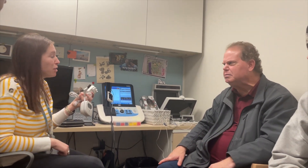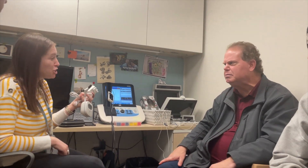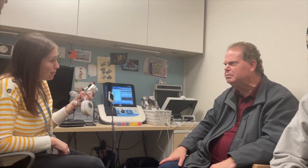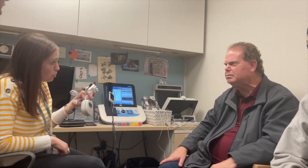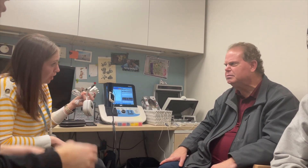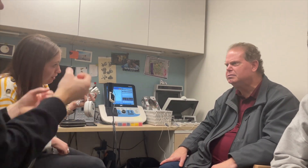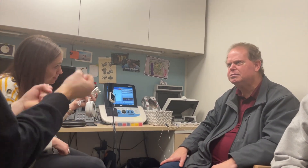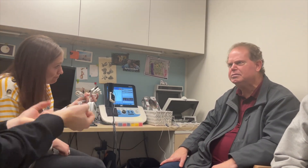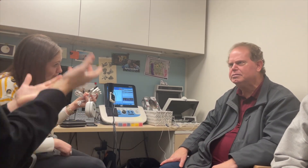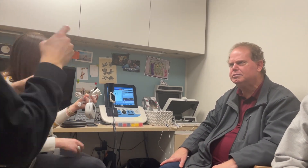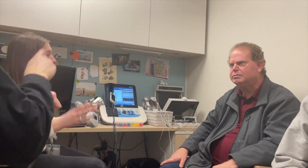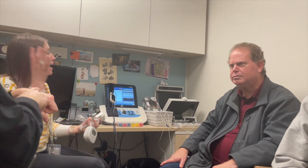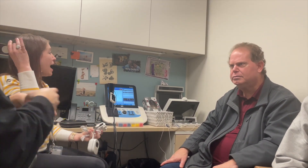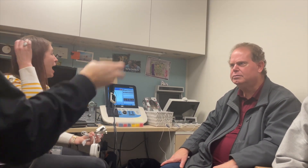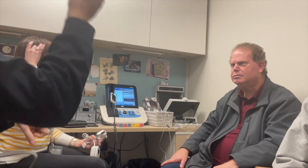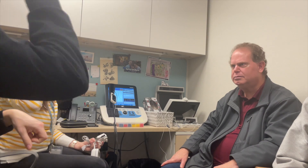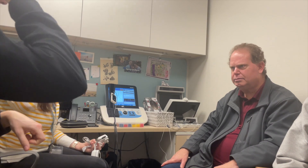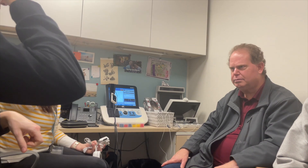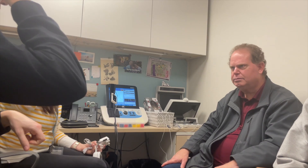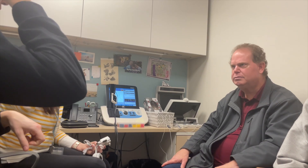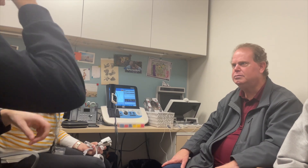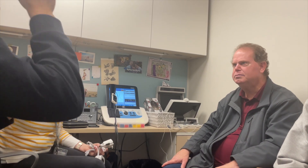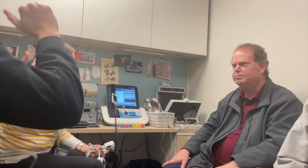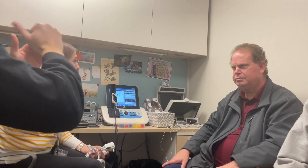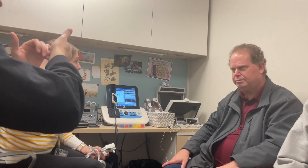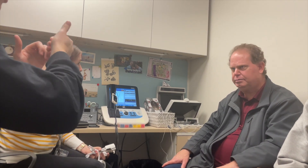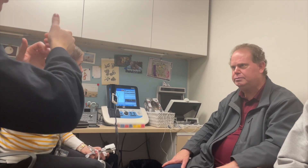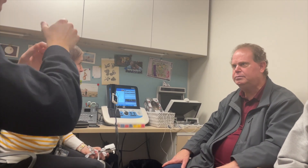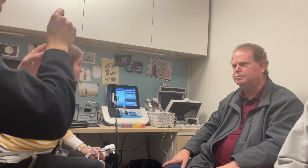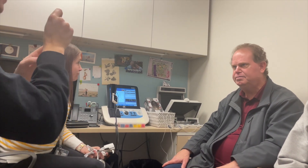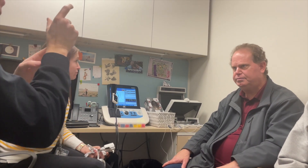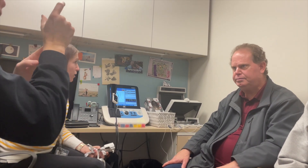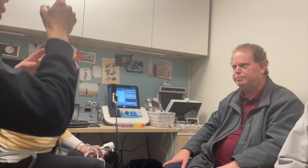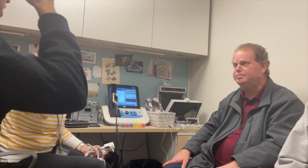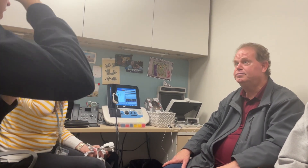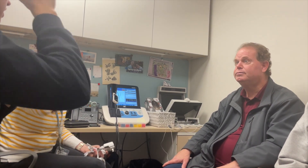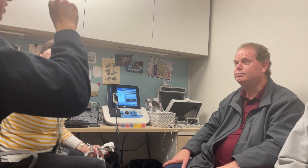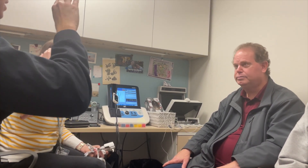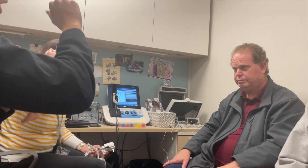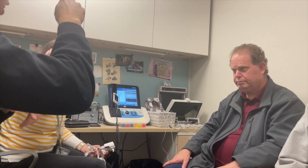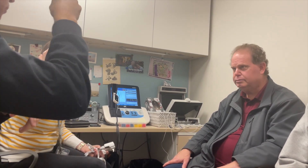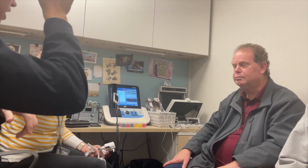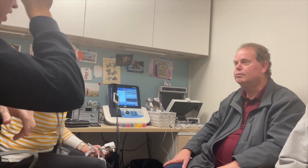much time you wear it how thick your scalp is right how how good of a connection we're